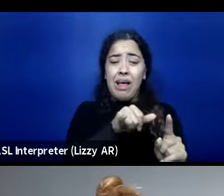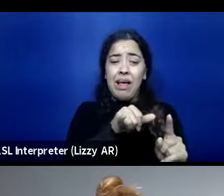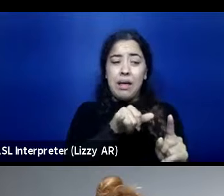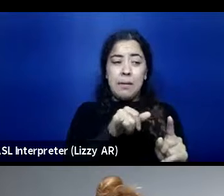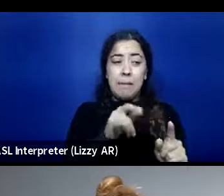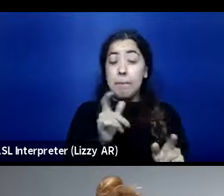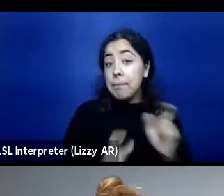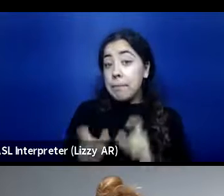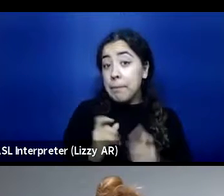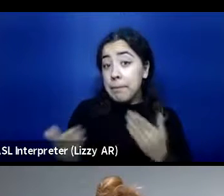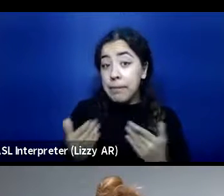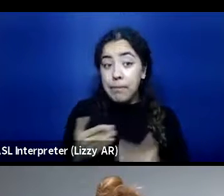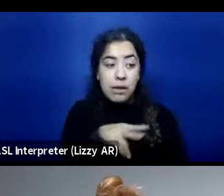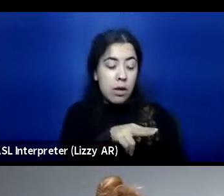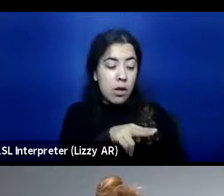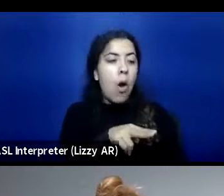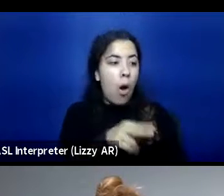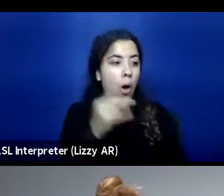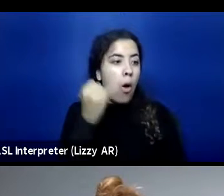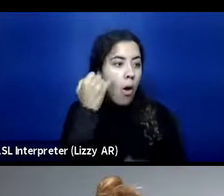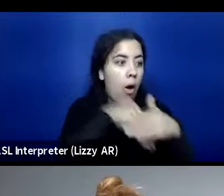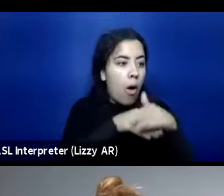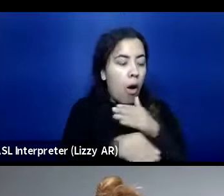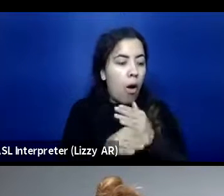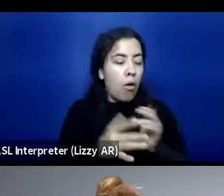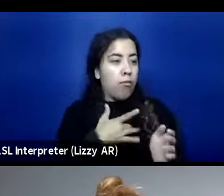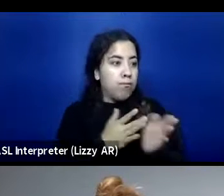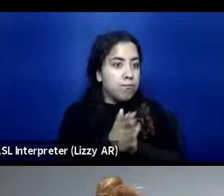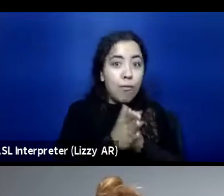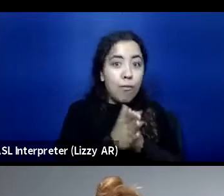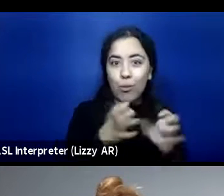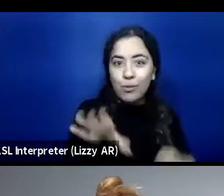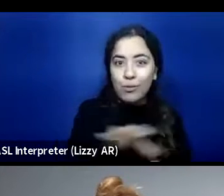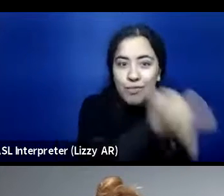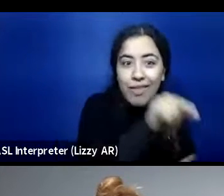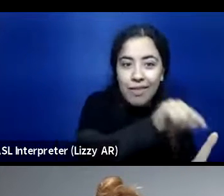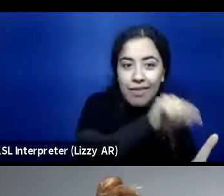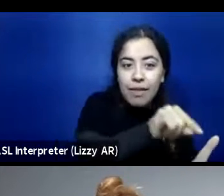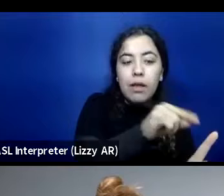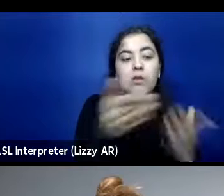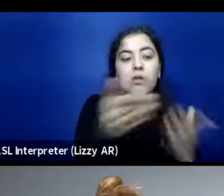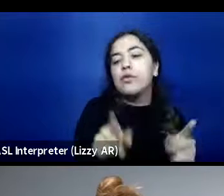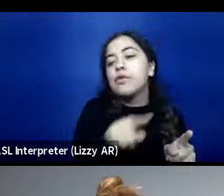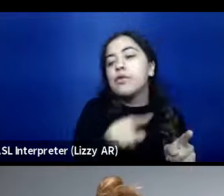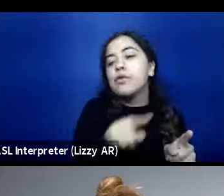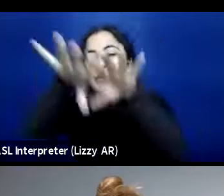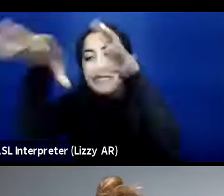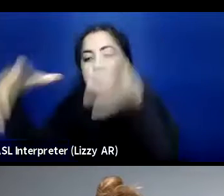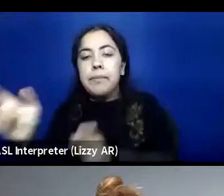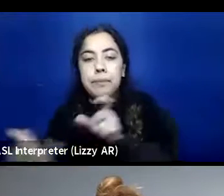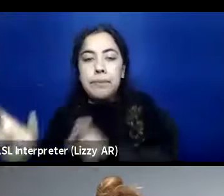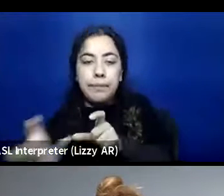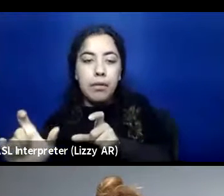to serve the population that they are trying to address. If you think for just a moment about the fact